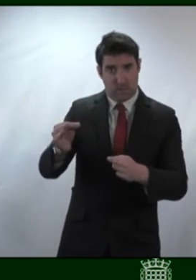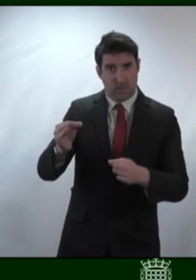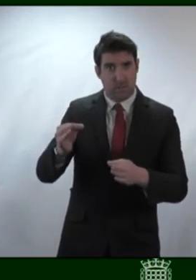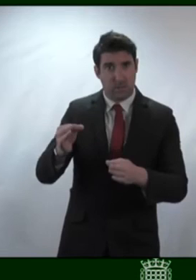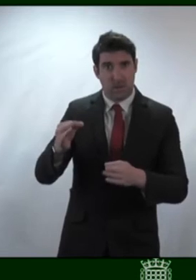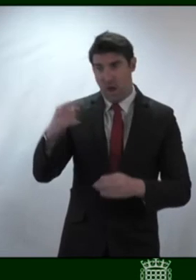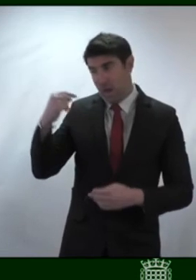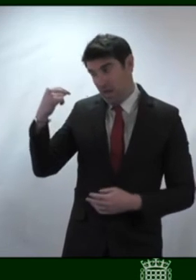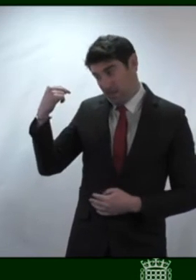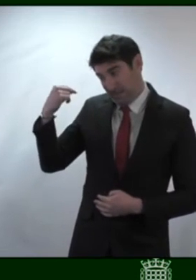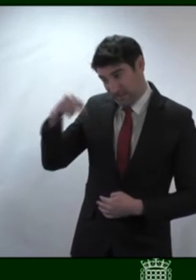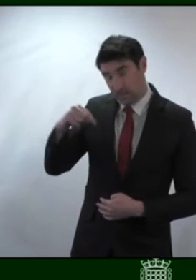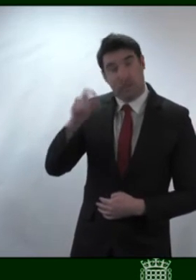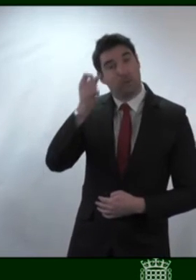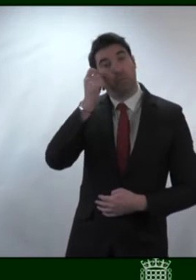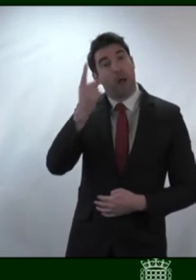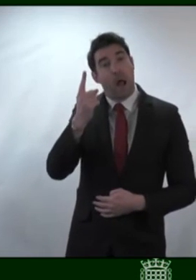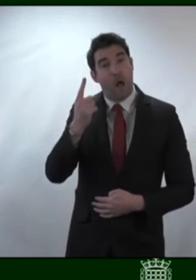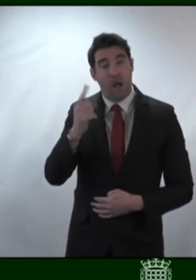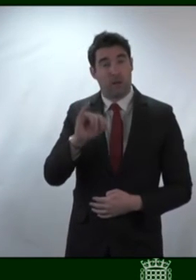will not deliver the connectivity or the economic uplift that the midlands and the north need.